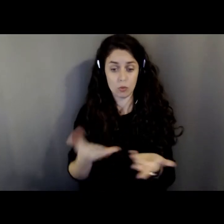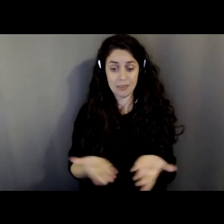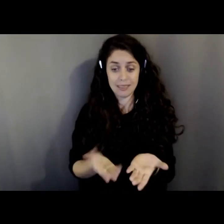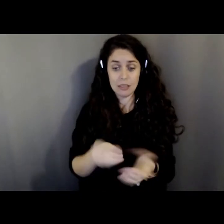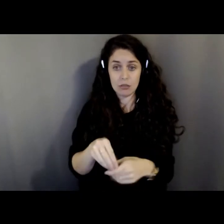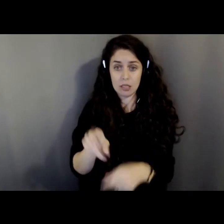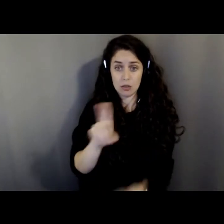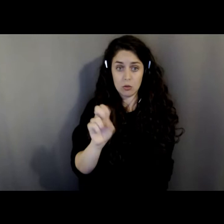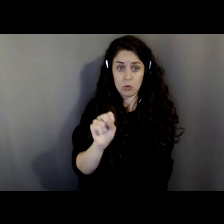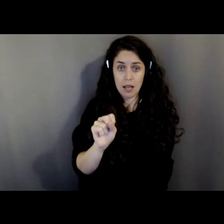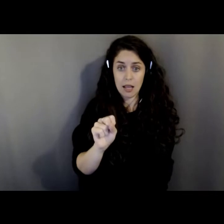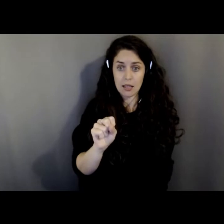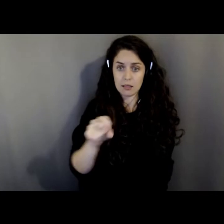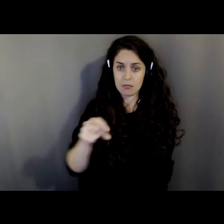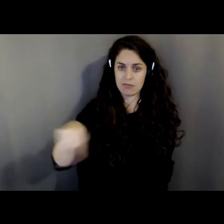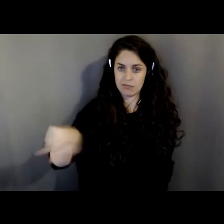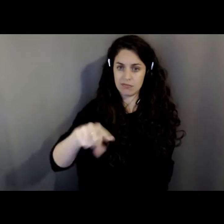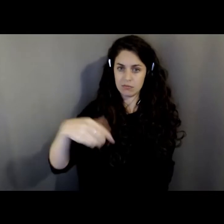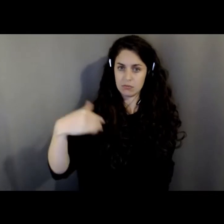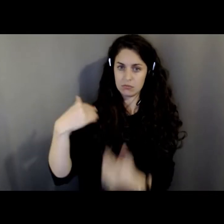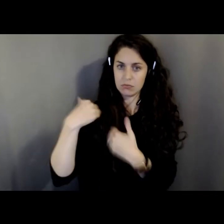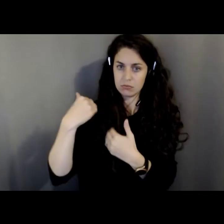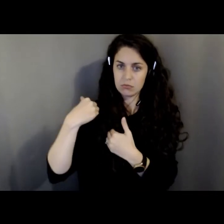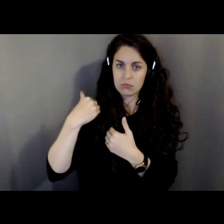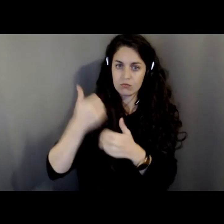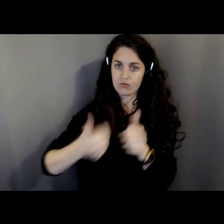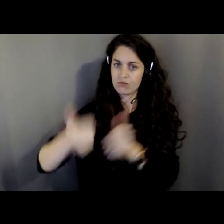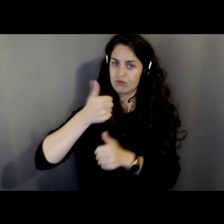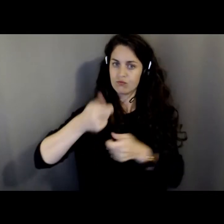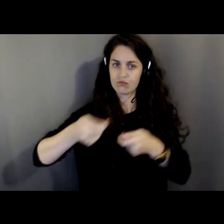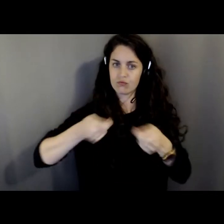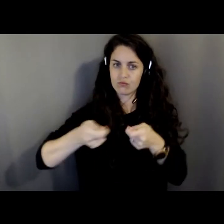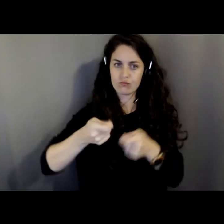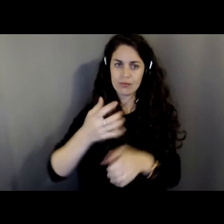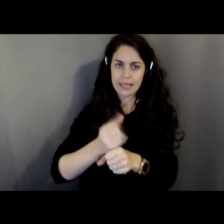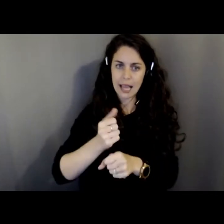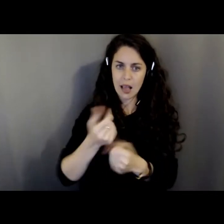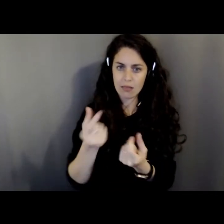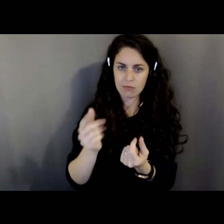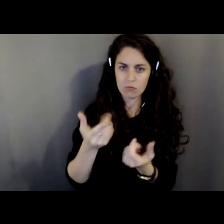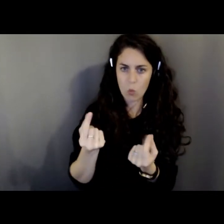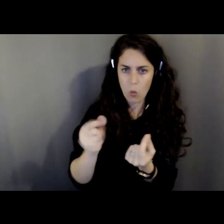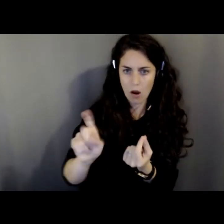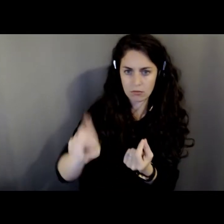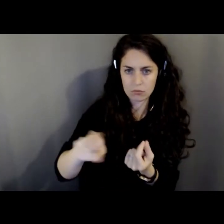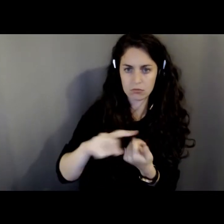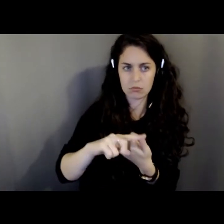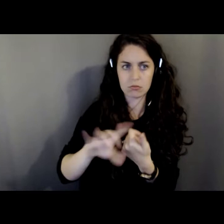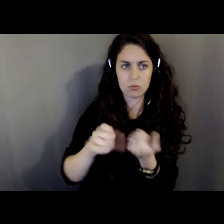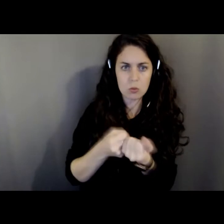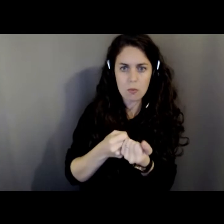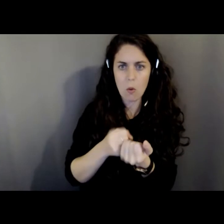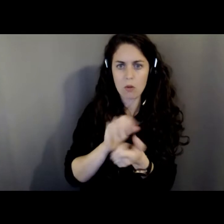of getting what they need, getting the supports they need, and that they have the right to refuse